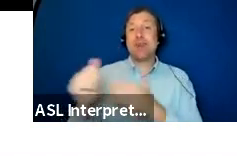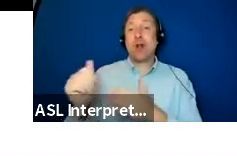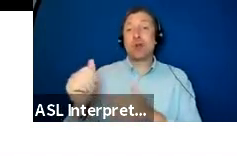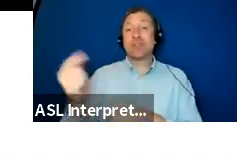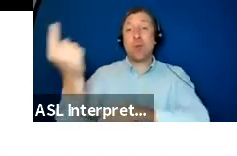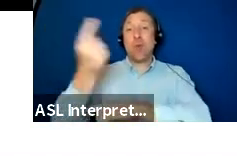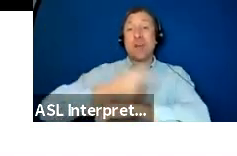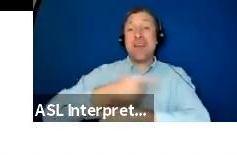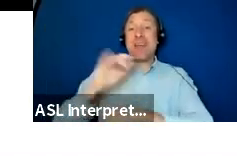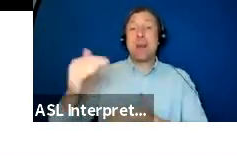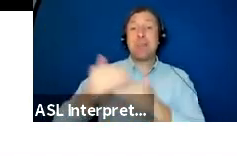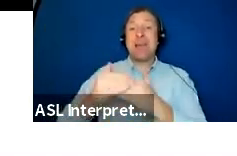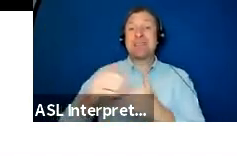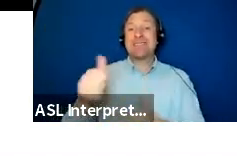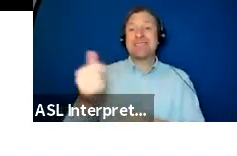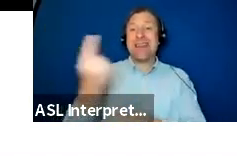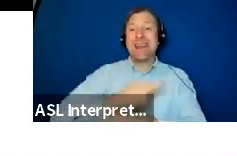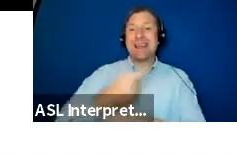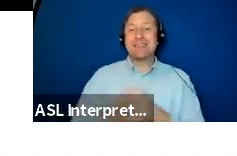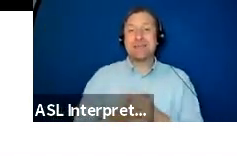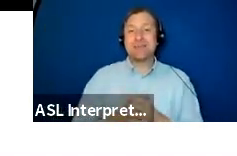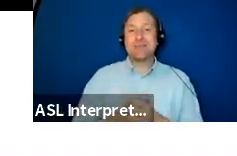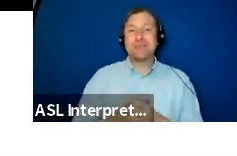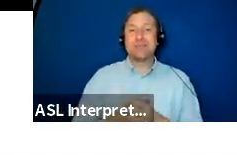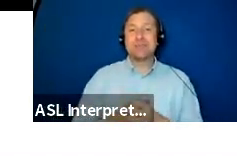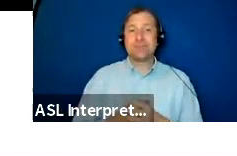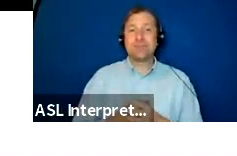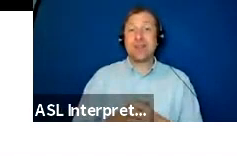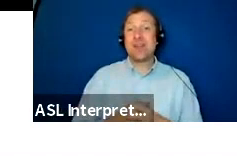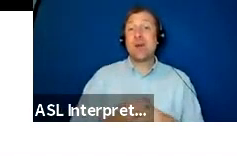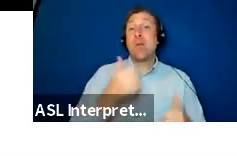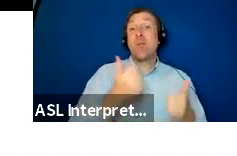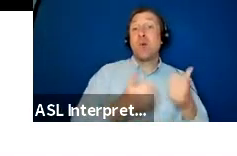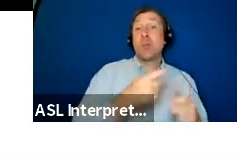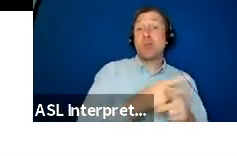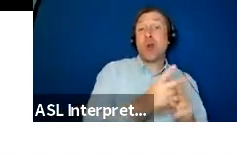as it says in the first bullet point, of coverage per production, per producer.